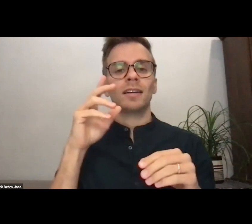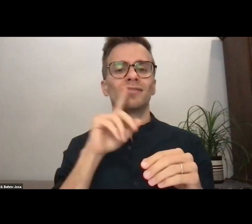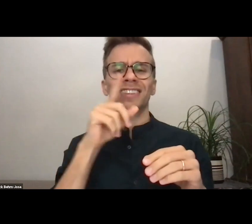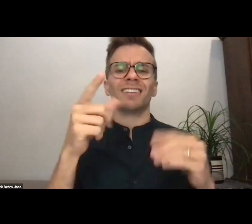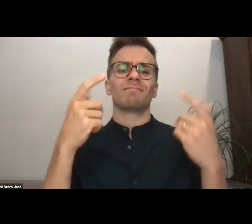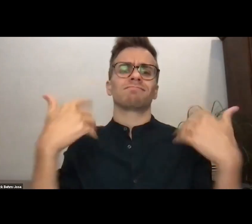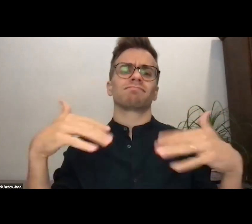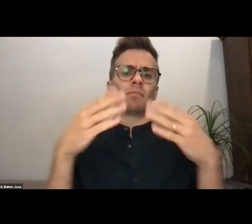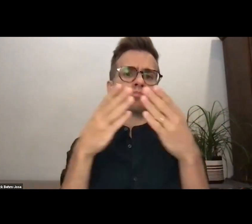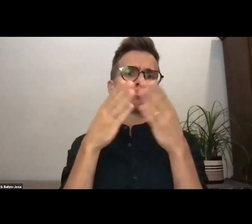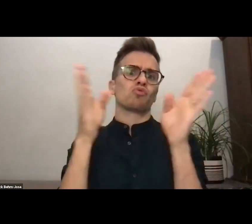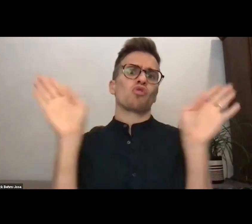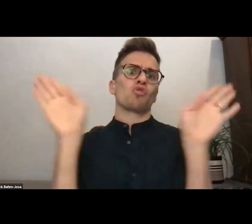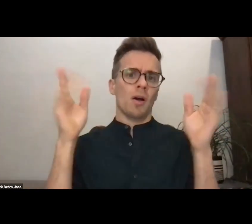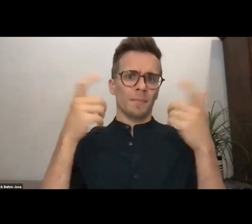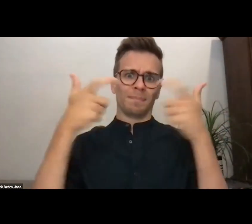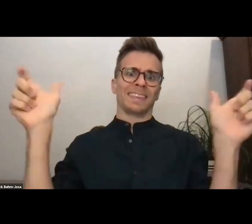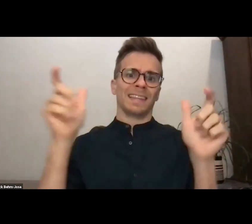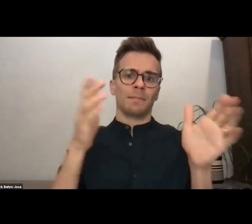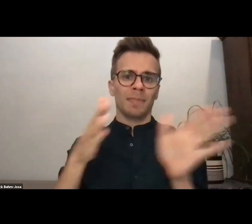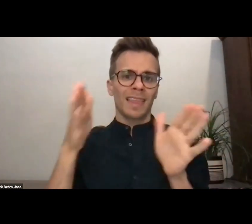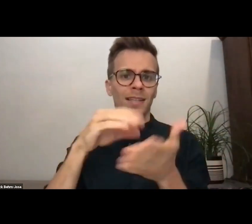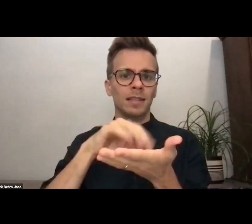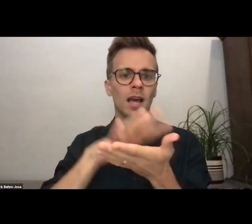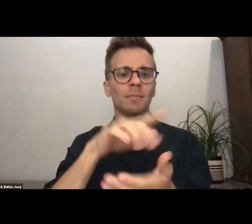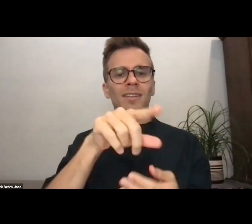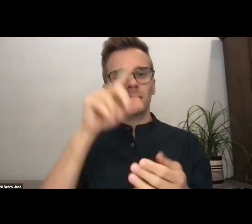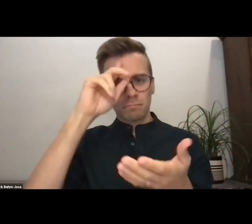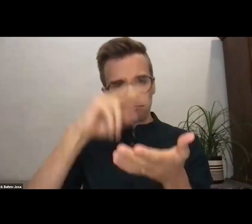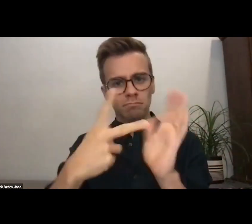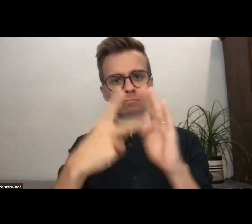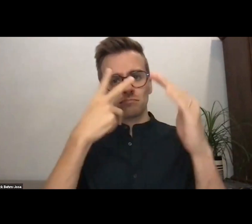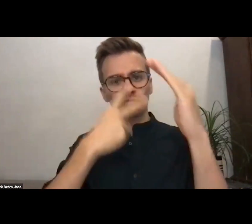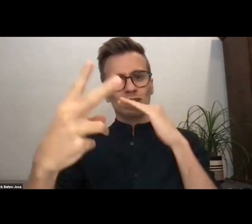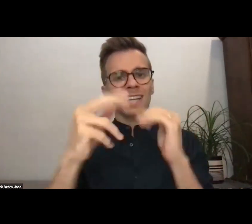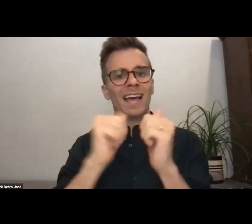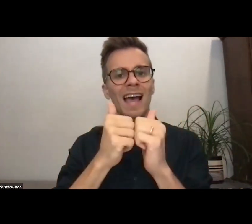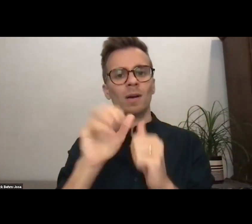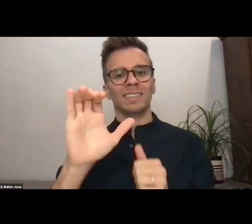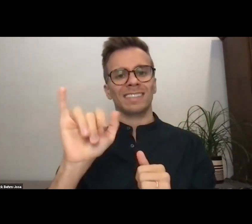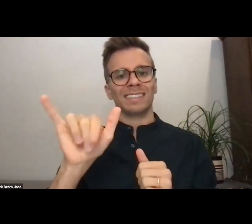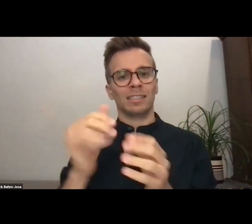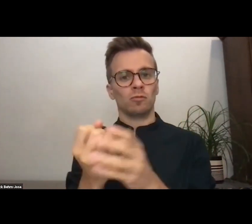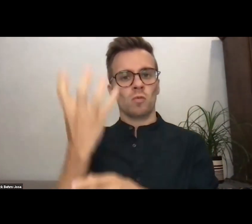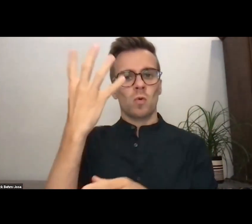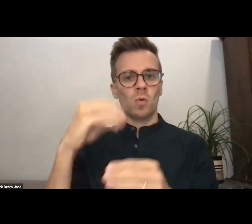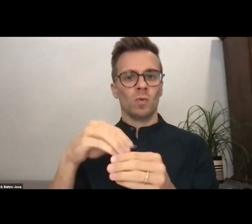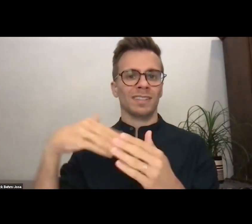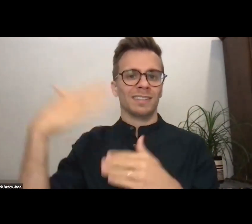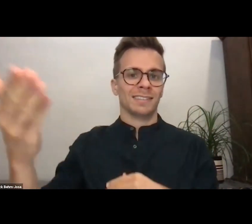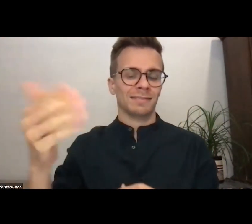The Comprehensive Plan in 2006 was a very broad plan, intentionally, thinking about